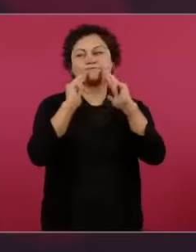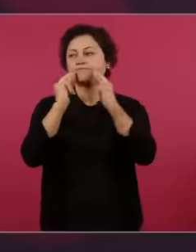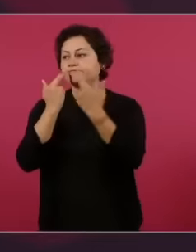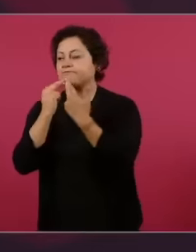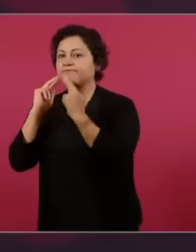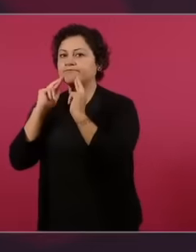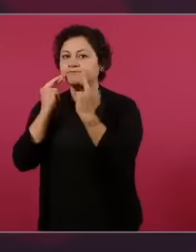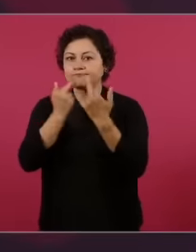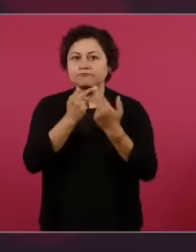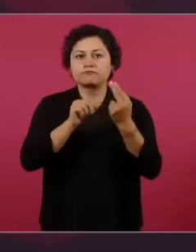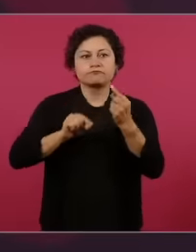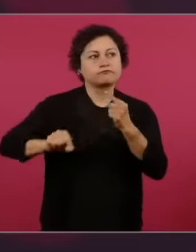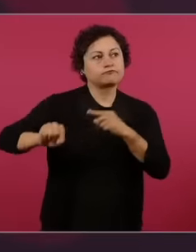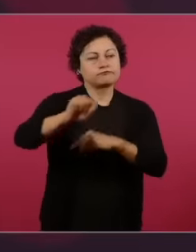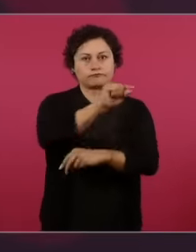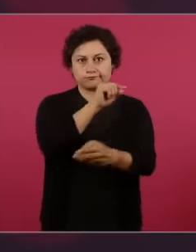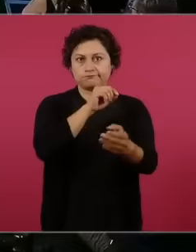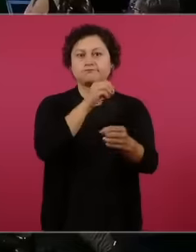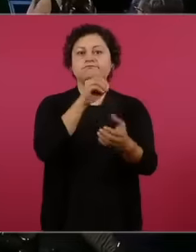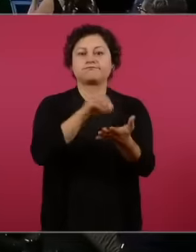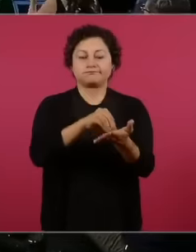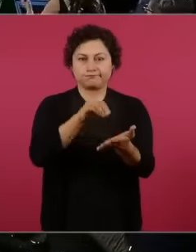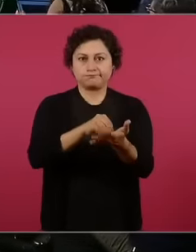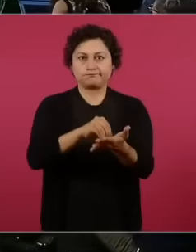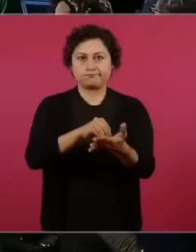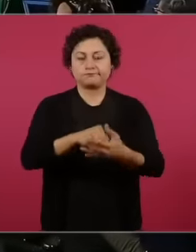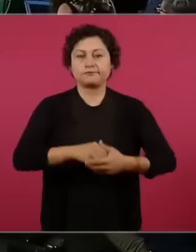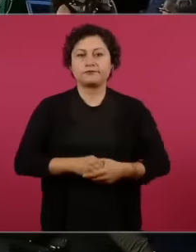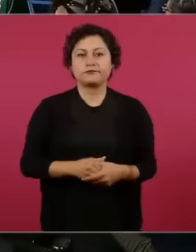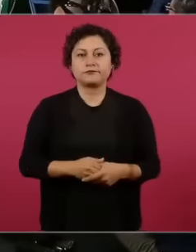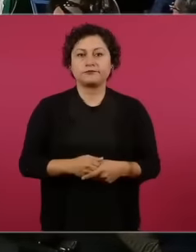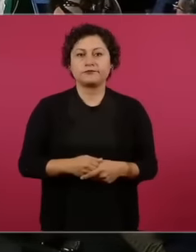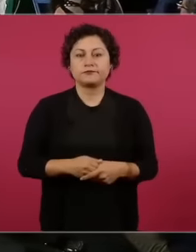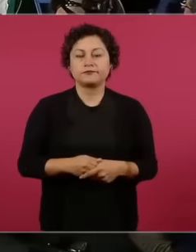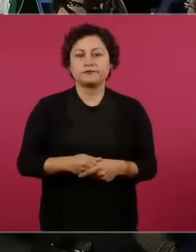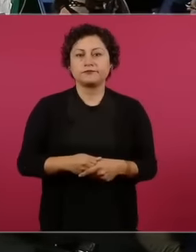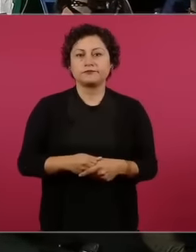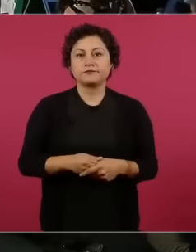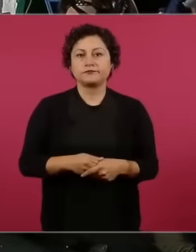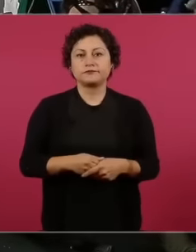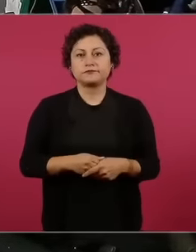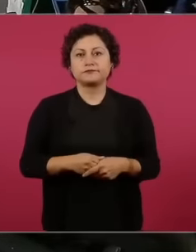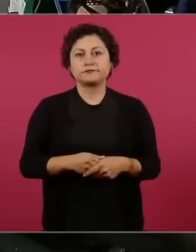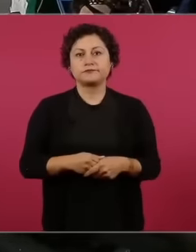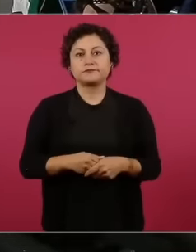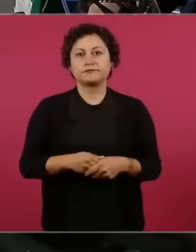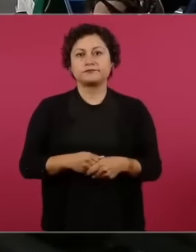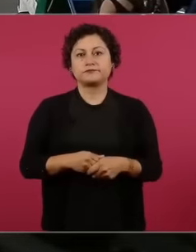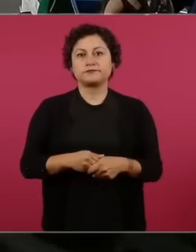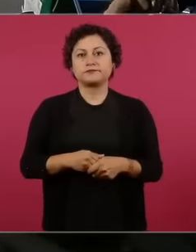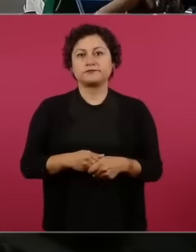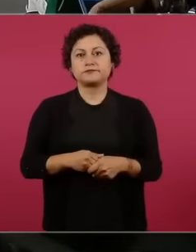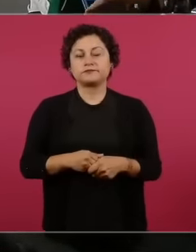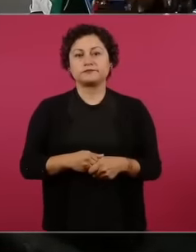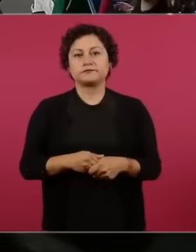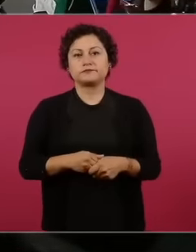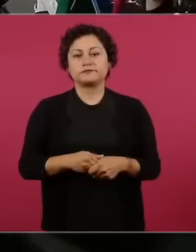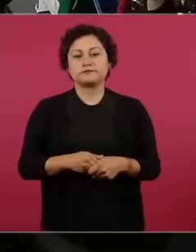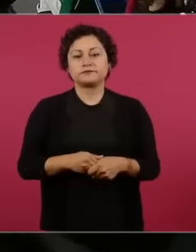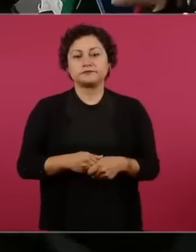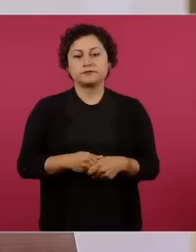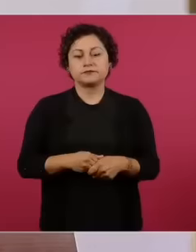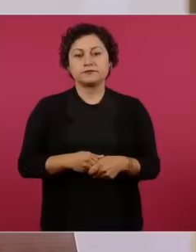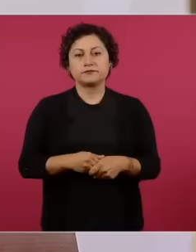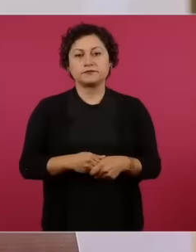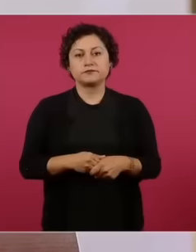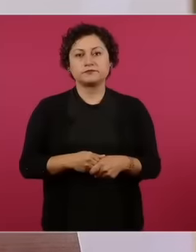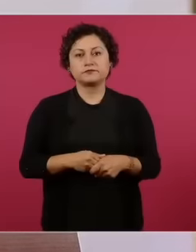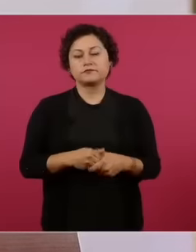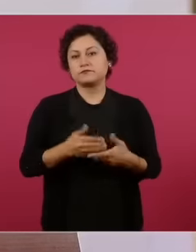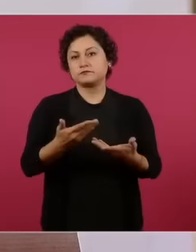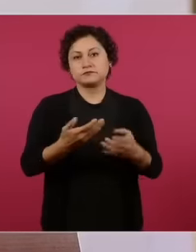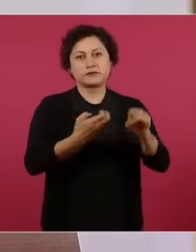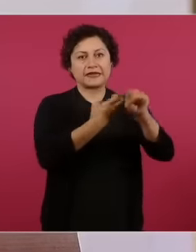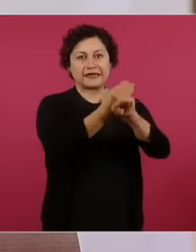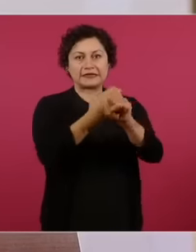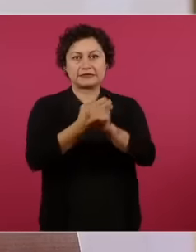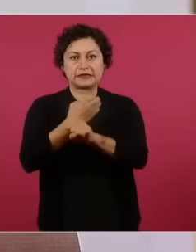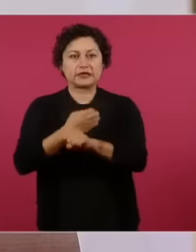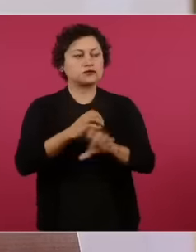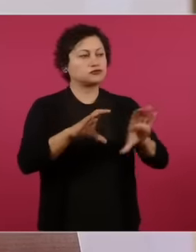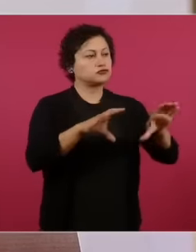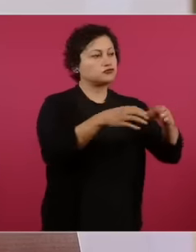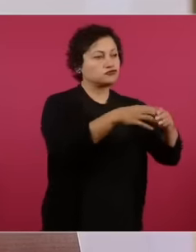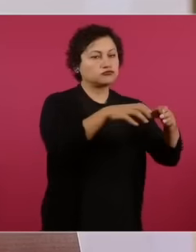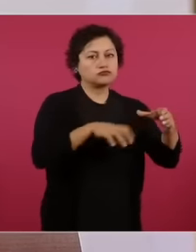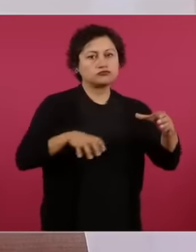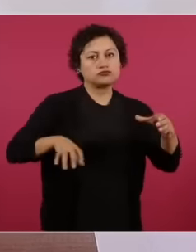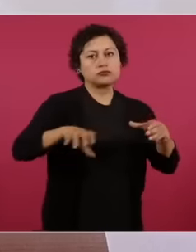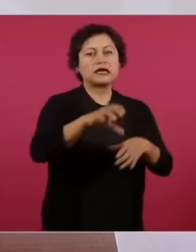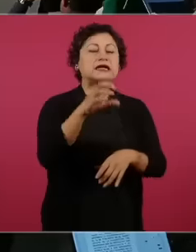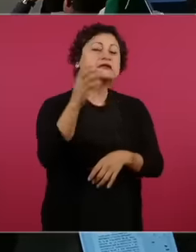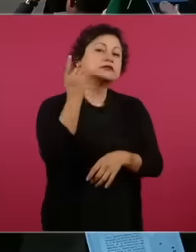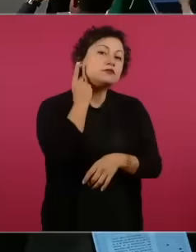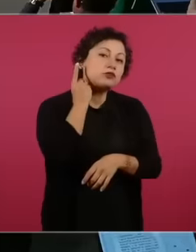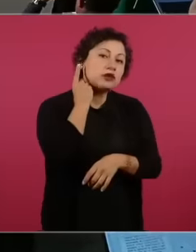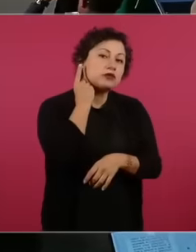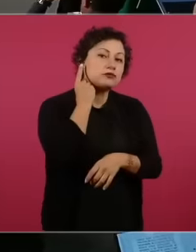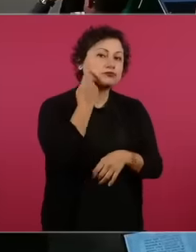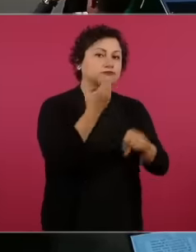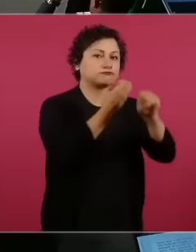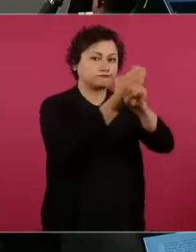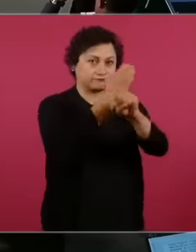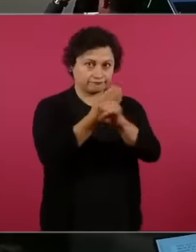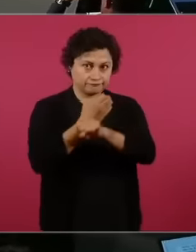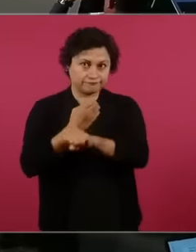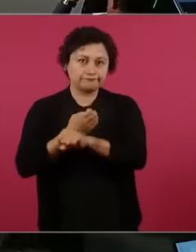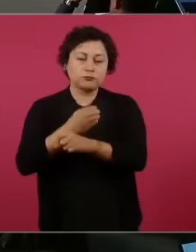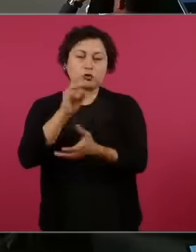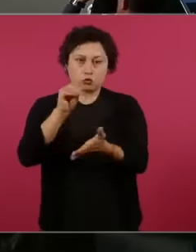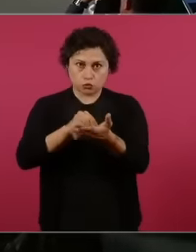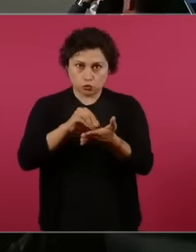sessions are being held in the local congresses in some states the